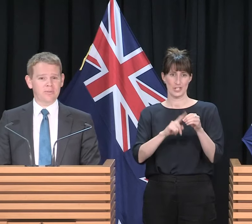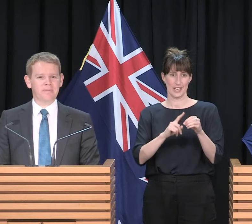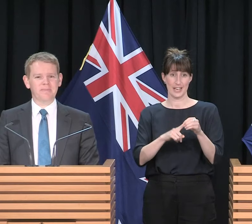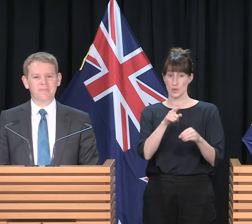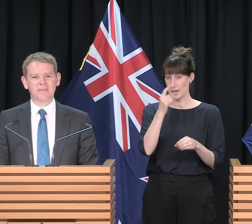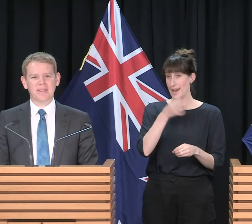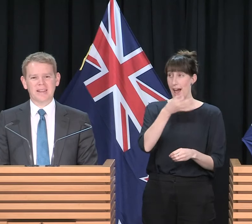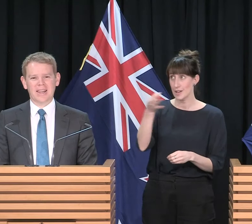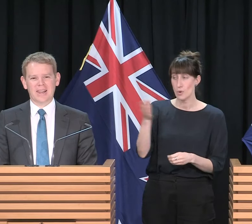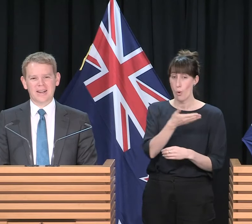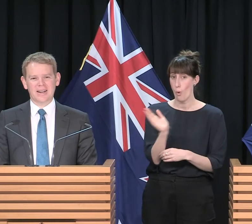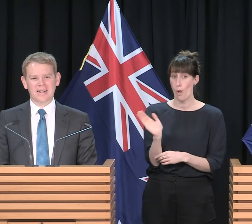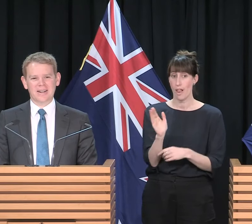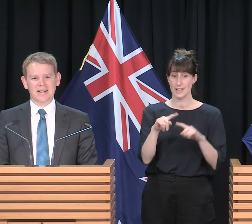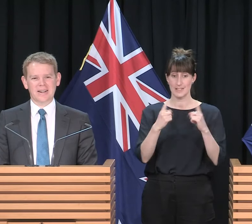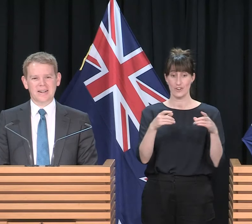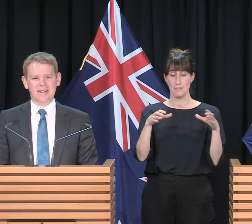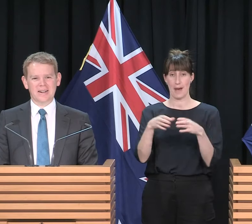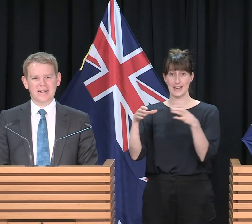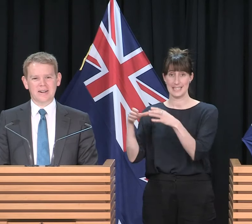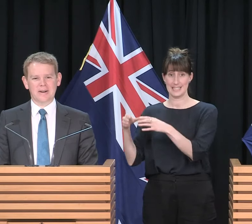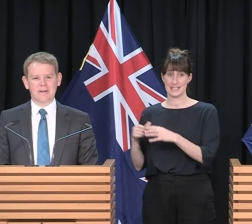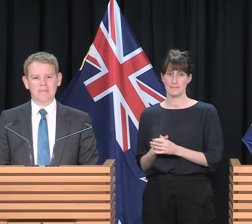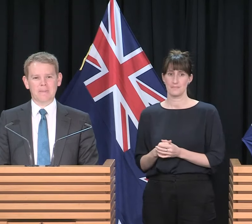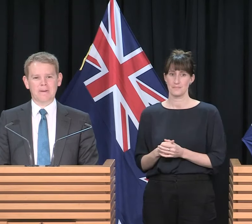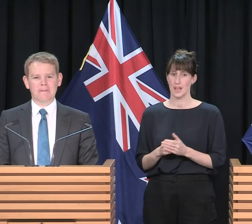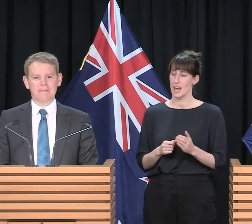restate here there are currently no cases of